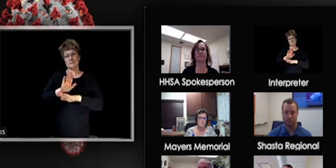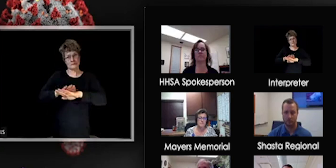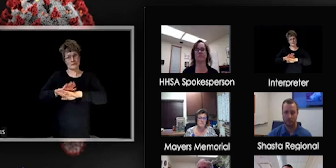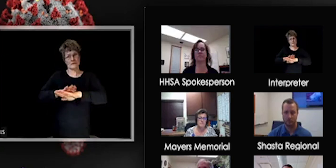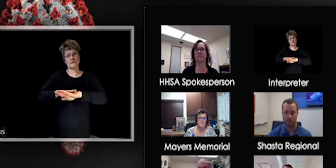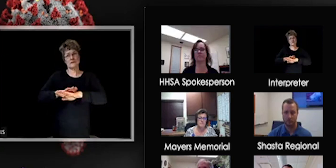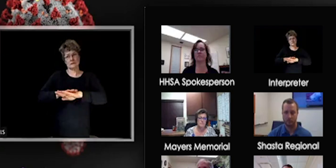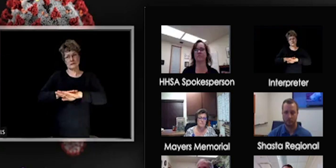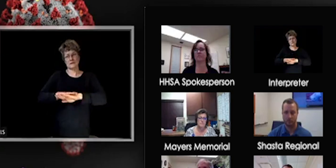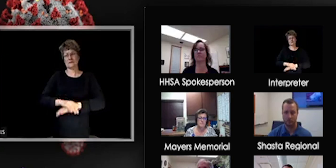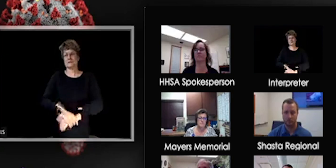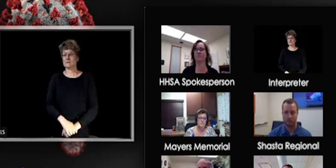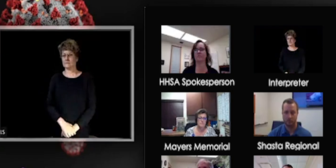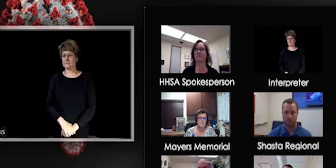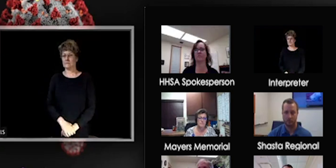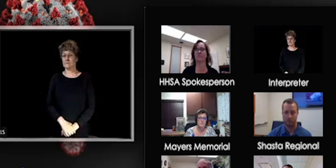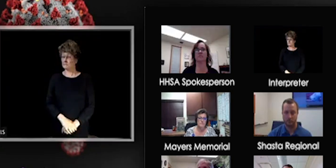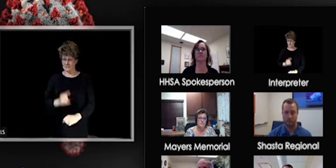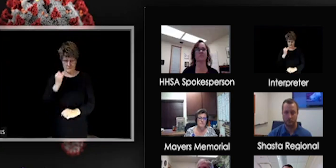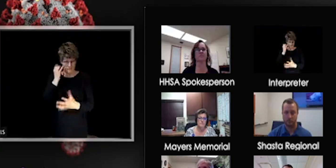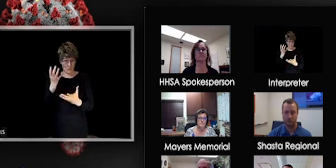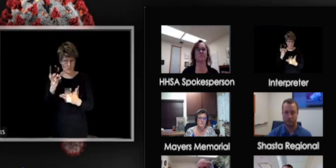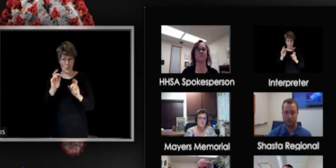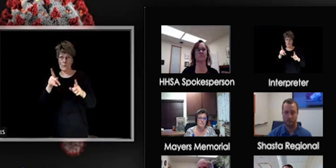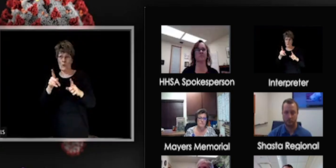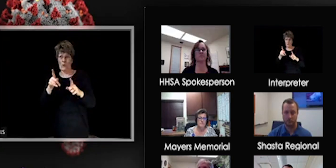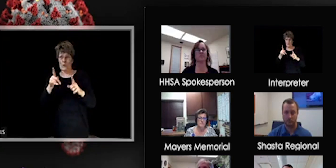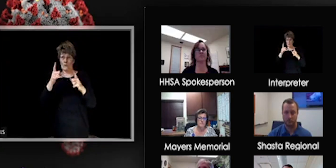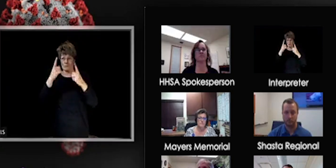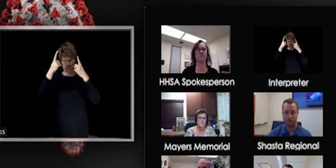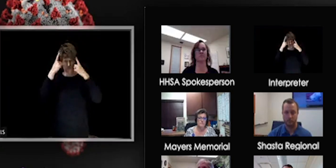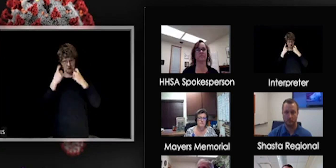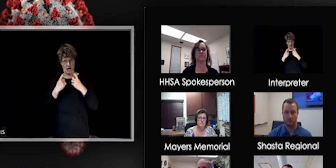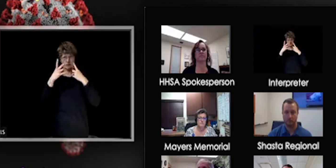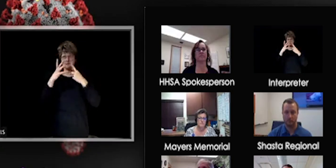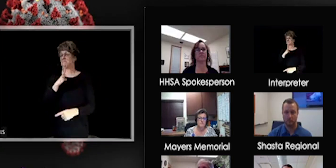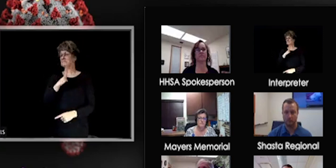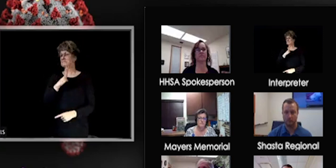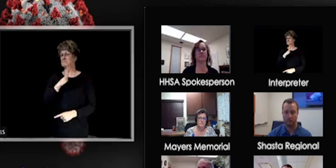Certainly the person could get the test and then talk with their doctor about what it